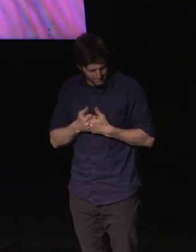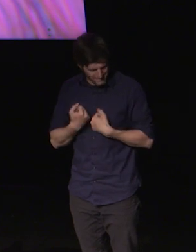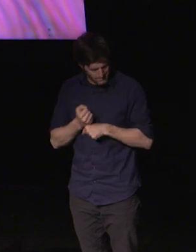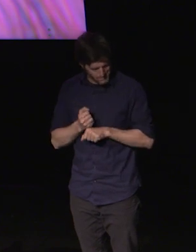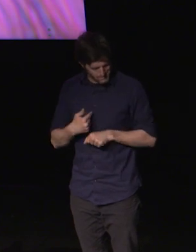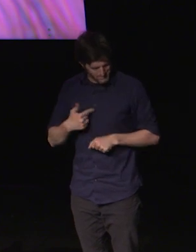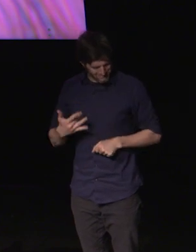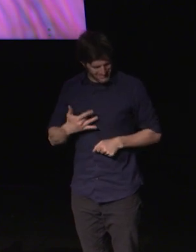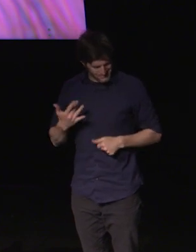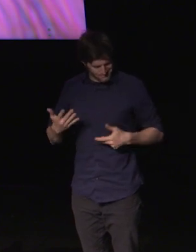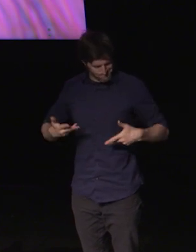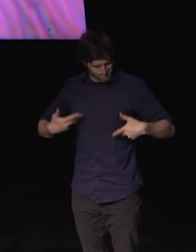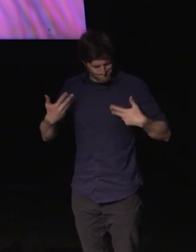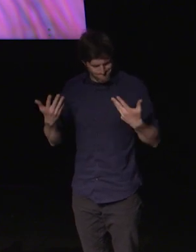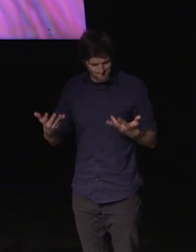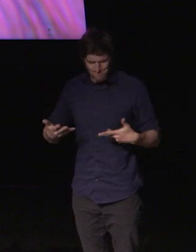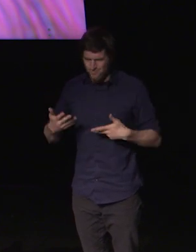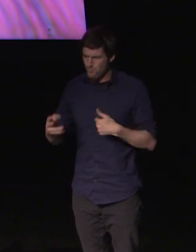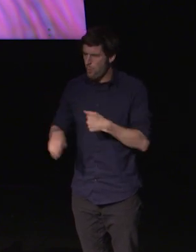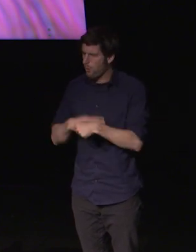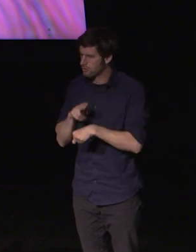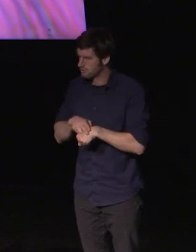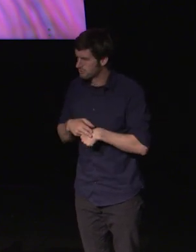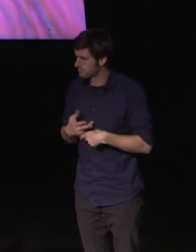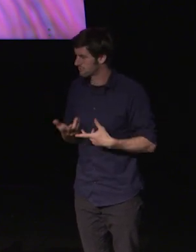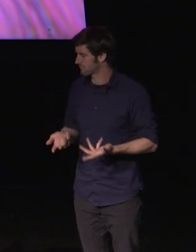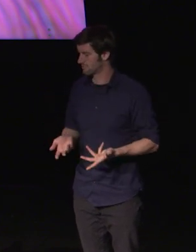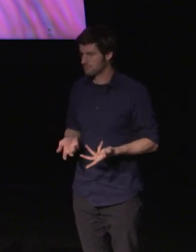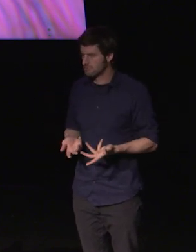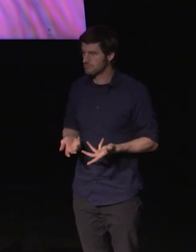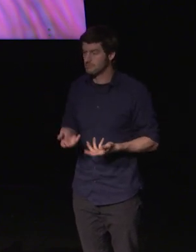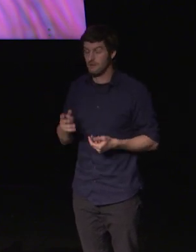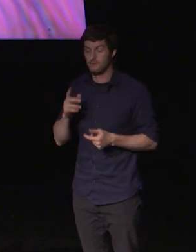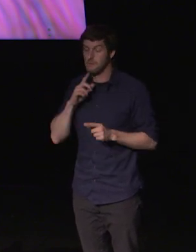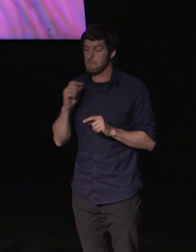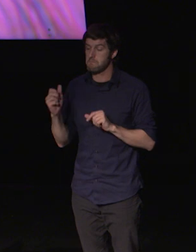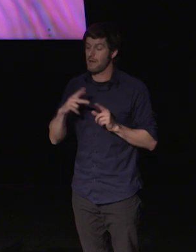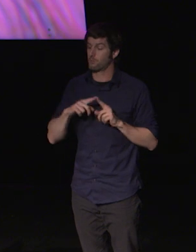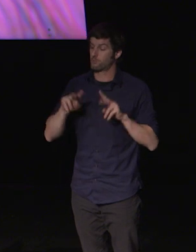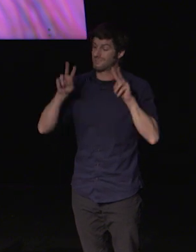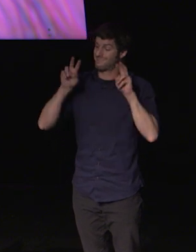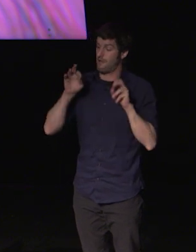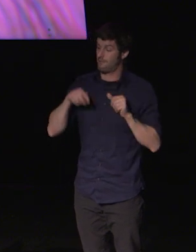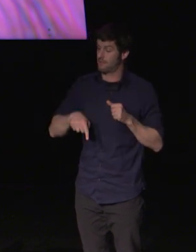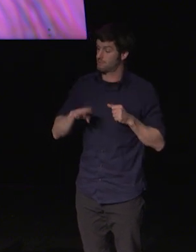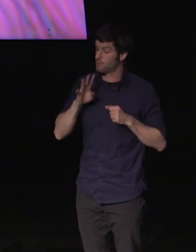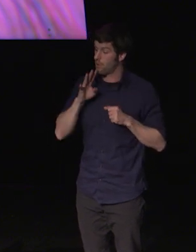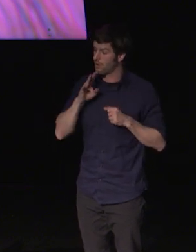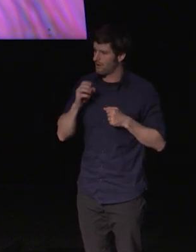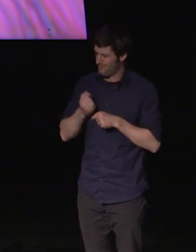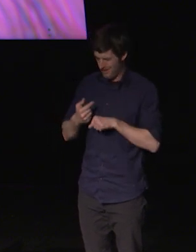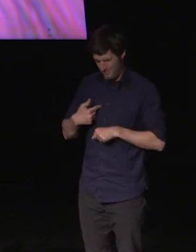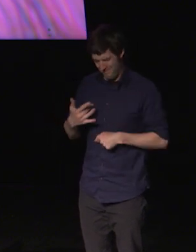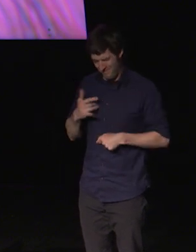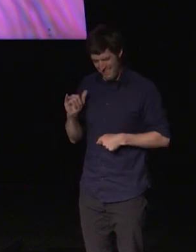It made me feel... Going back to the title of this talk, is that it made me feel like an actual gamer, and not a blind gamer.